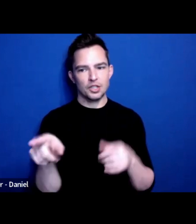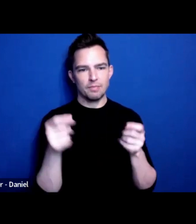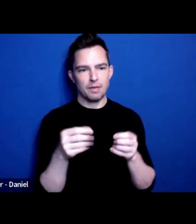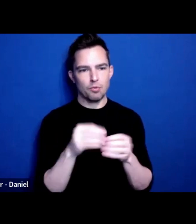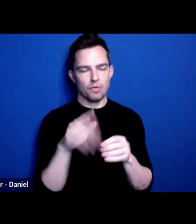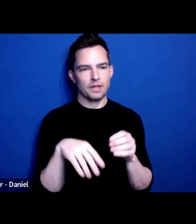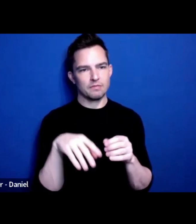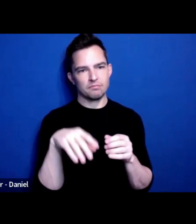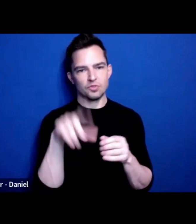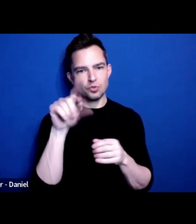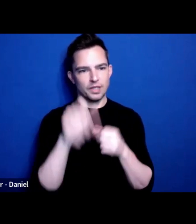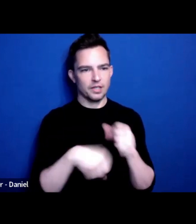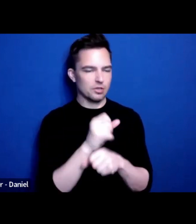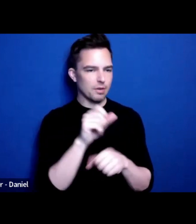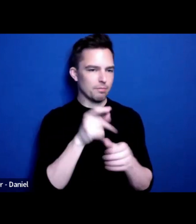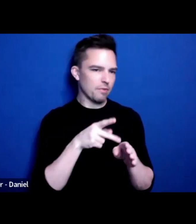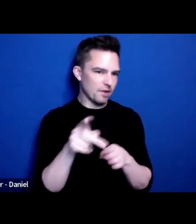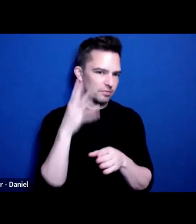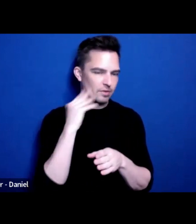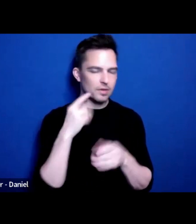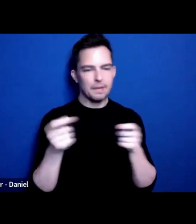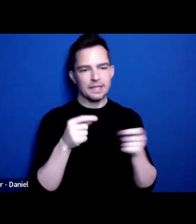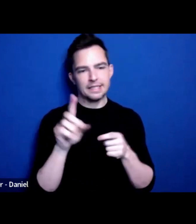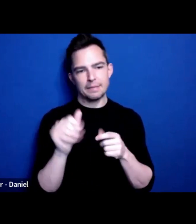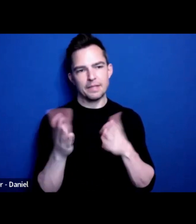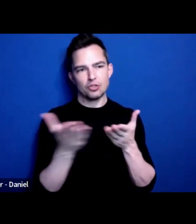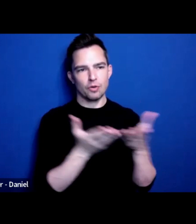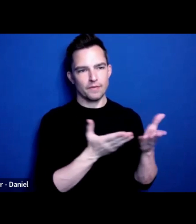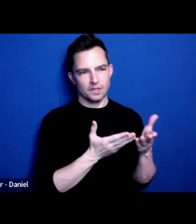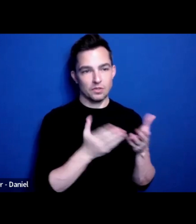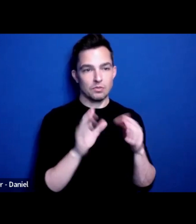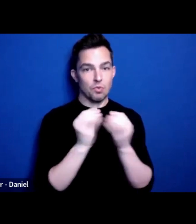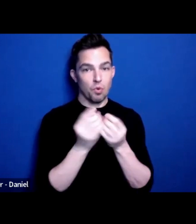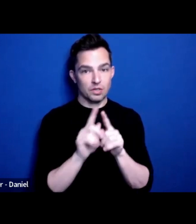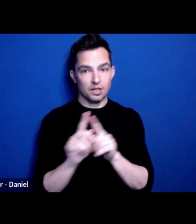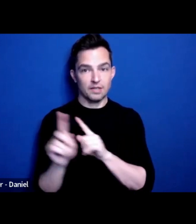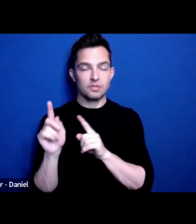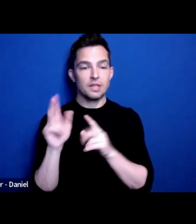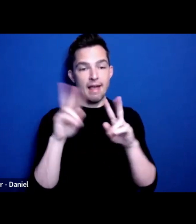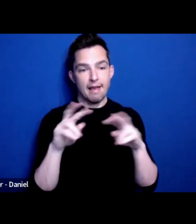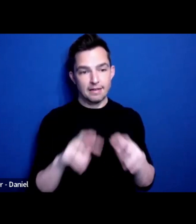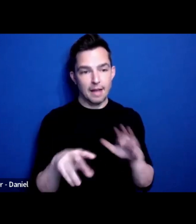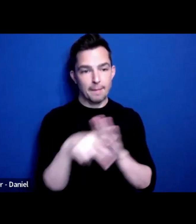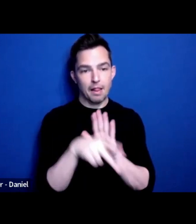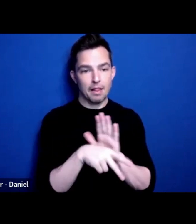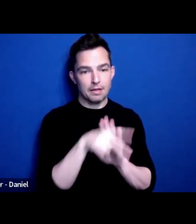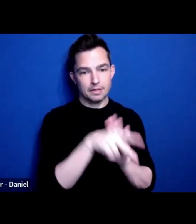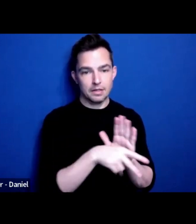professional experience managing disability services organizations analyzing policy and working towards improving